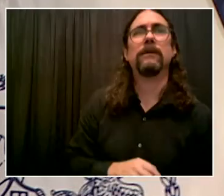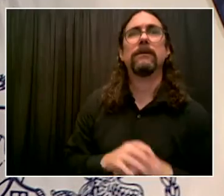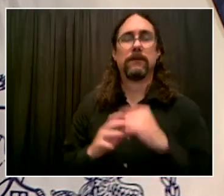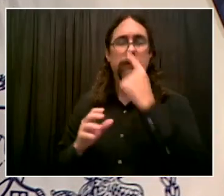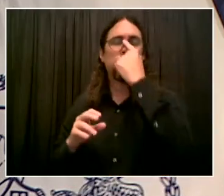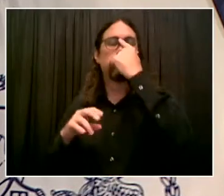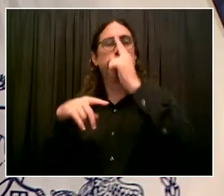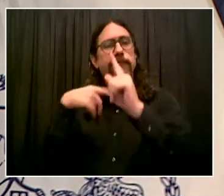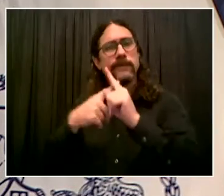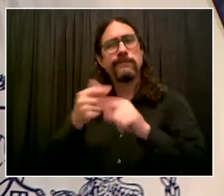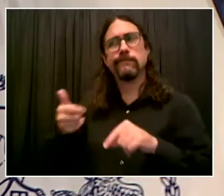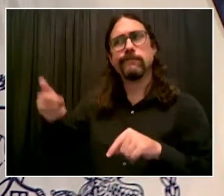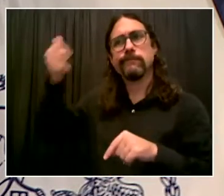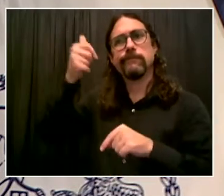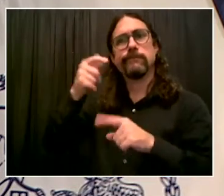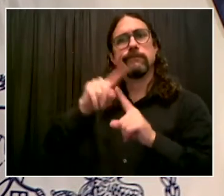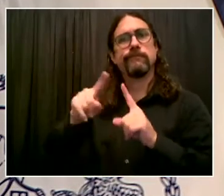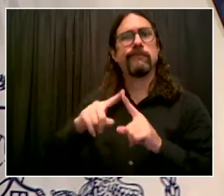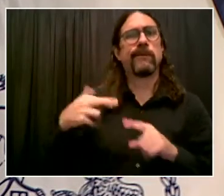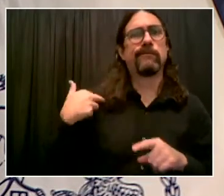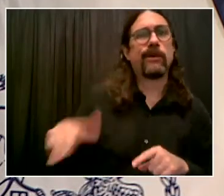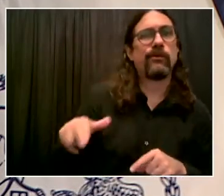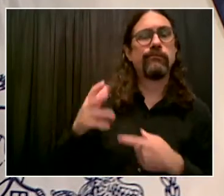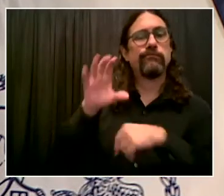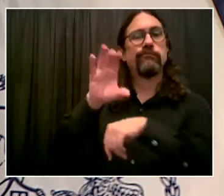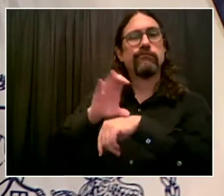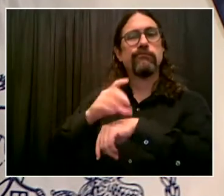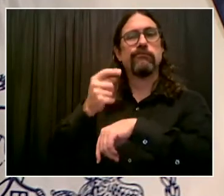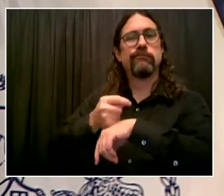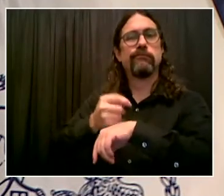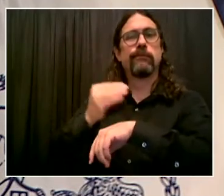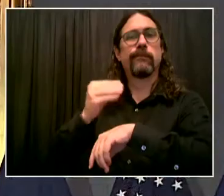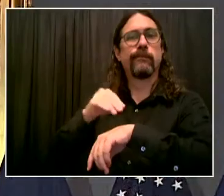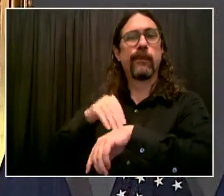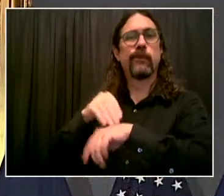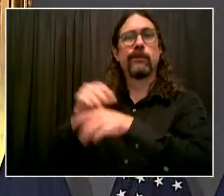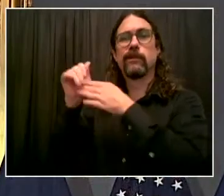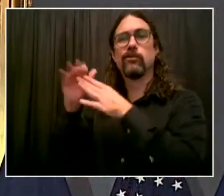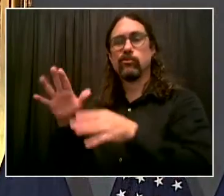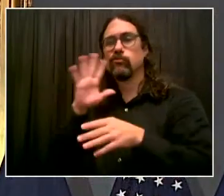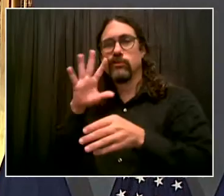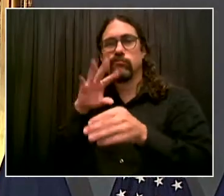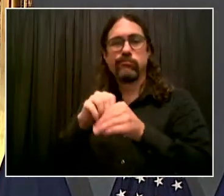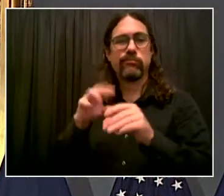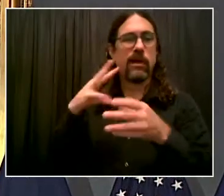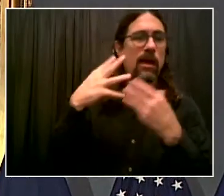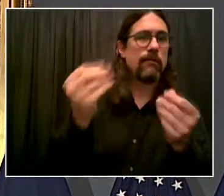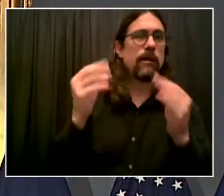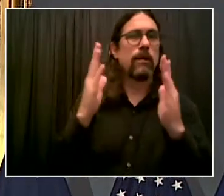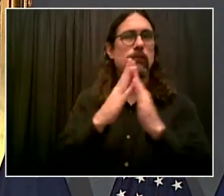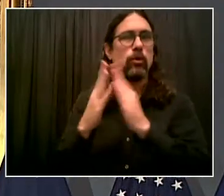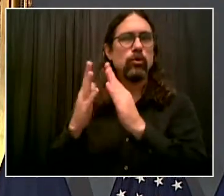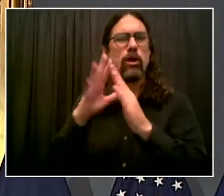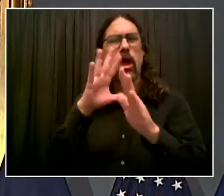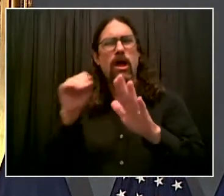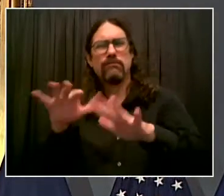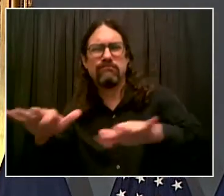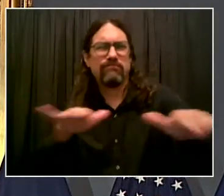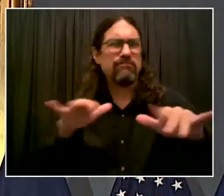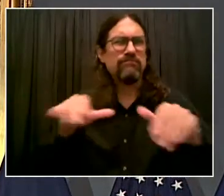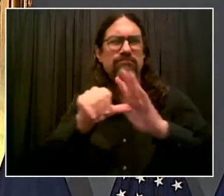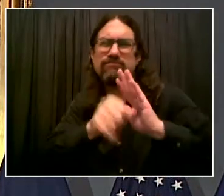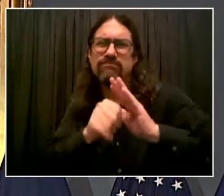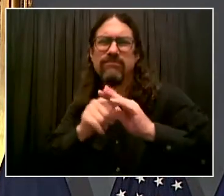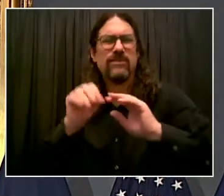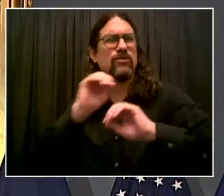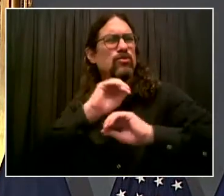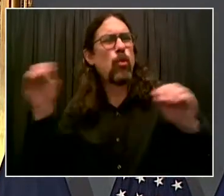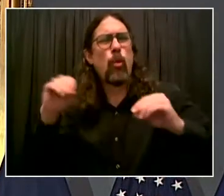NOT ONLY IN TERMS